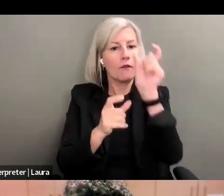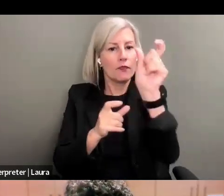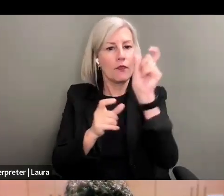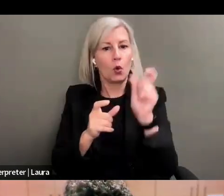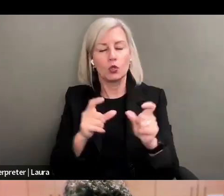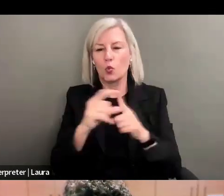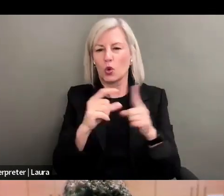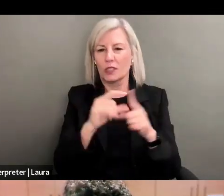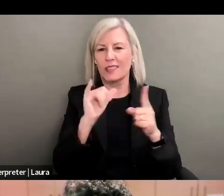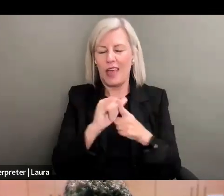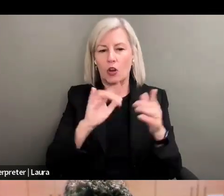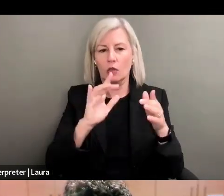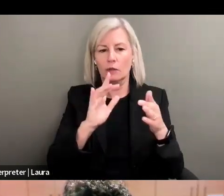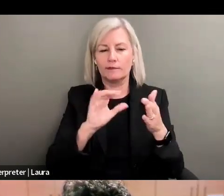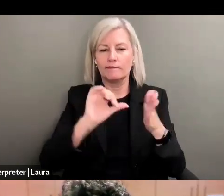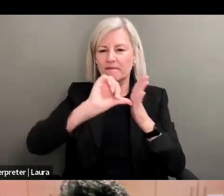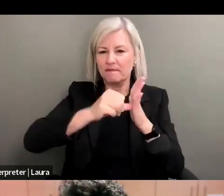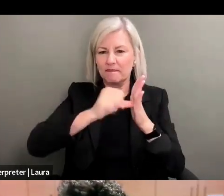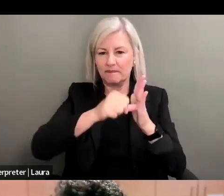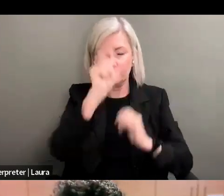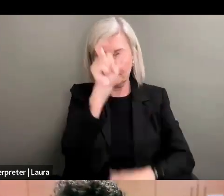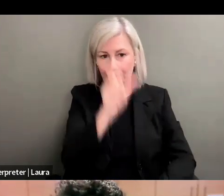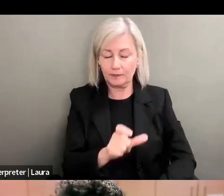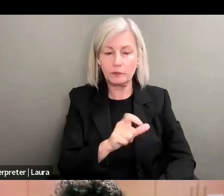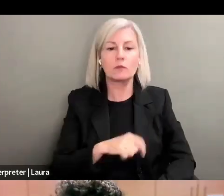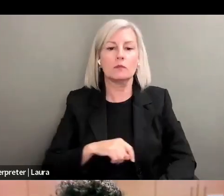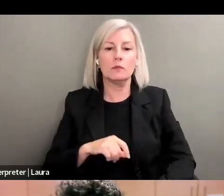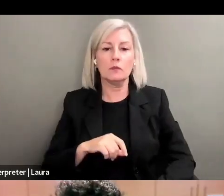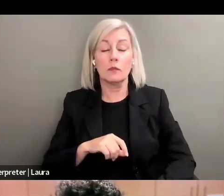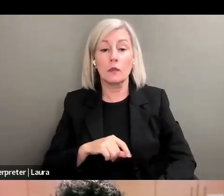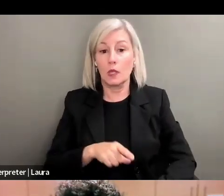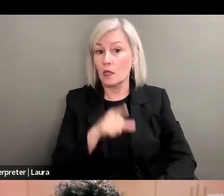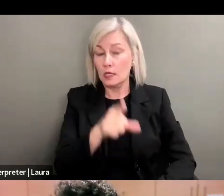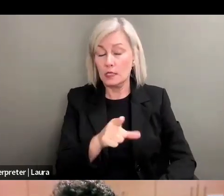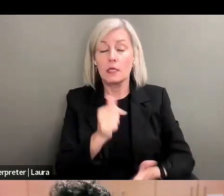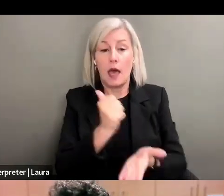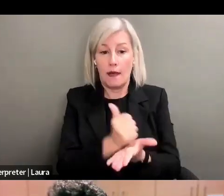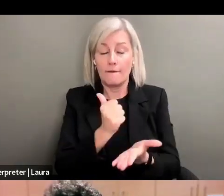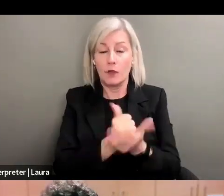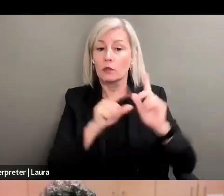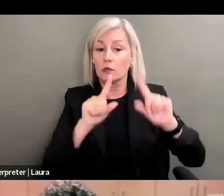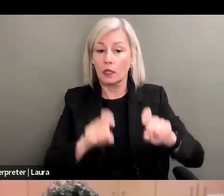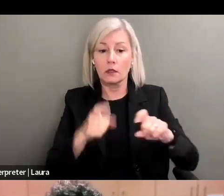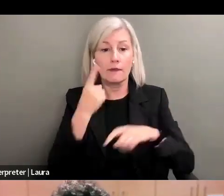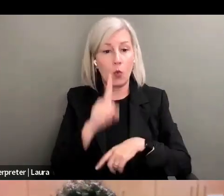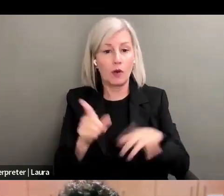For this, this is a really helpful test actually for decision making for hearing